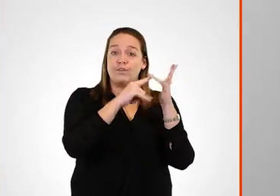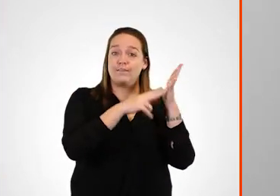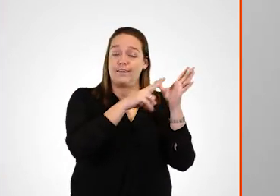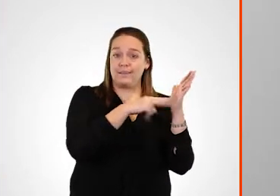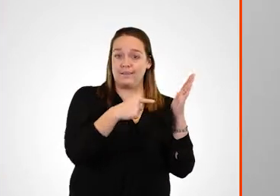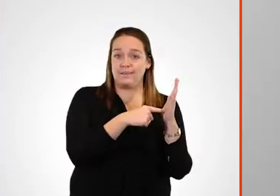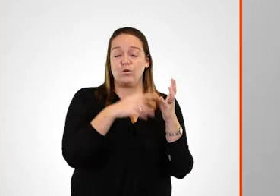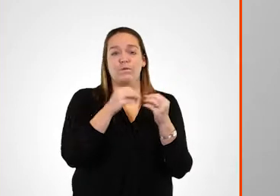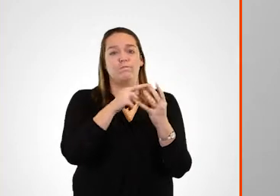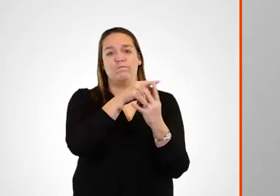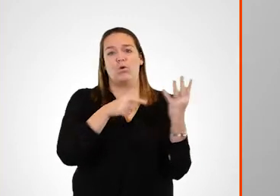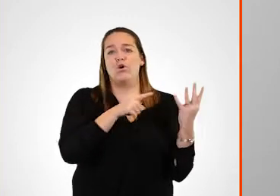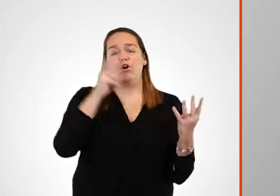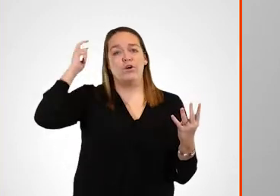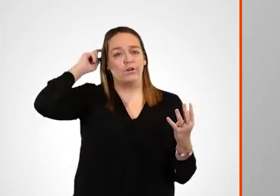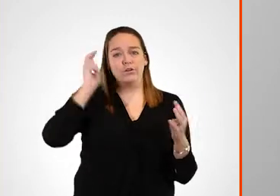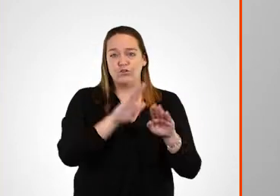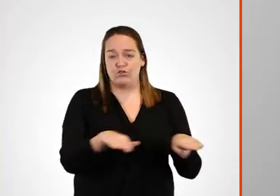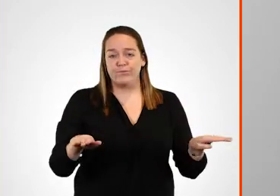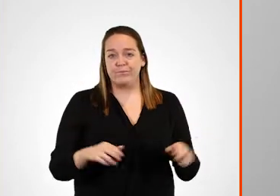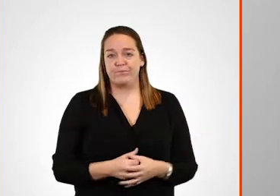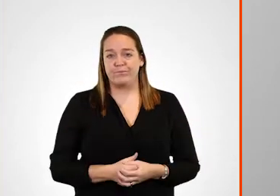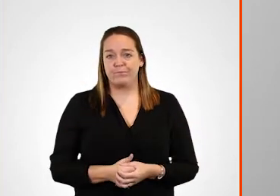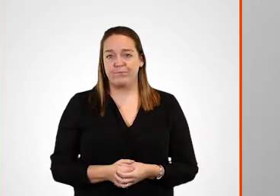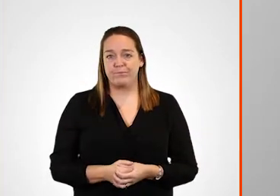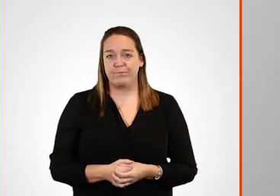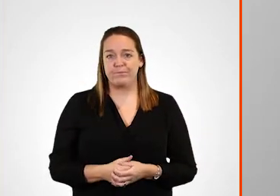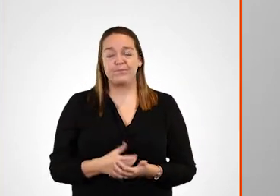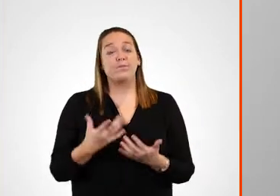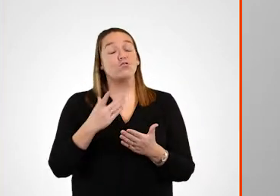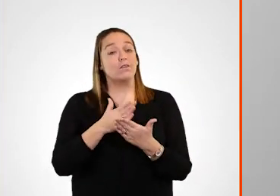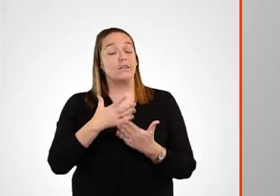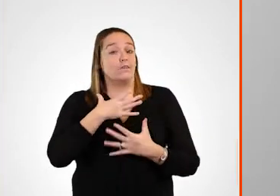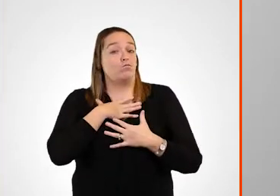these four cochlear implant users - kind of a surprising finding in fact